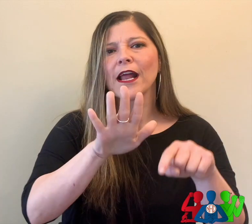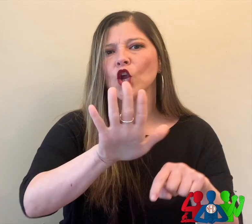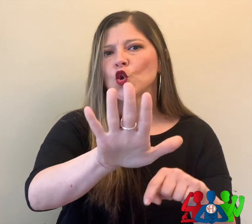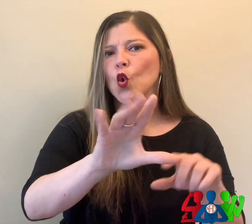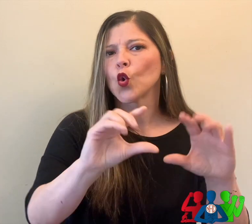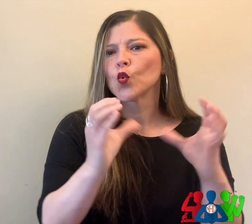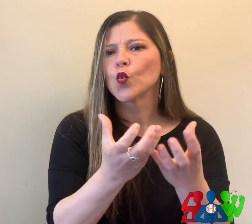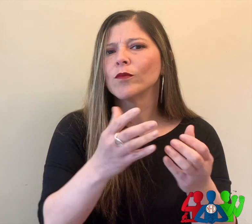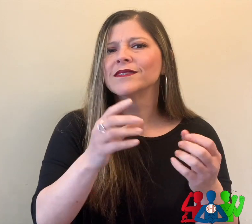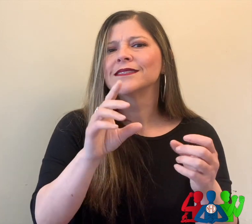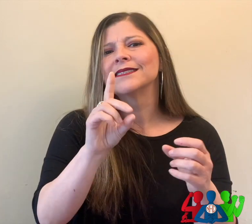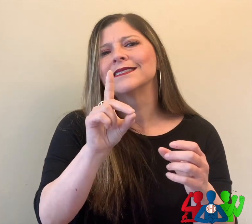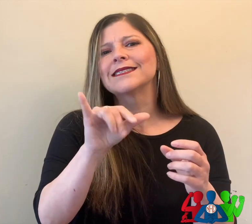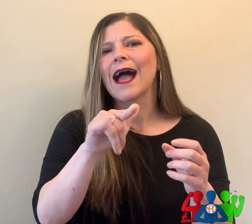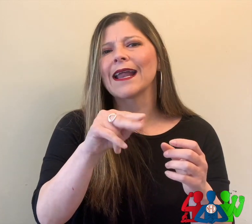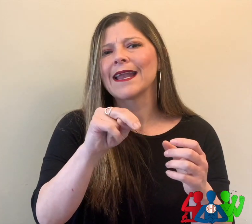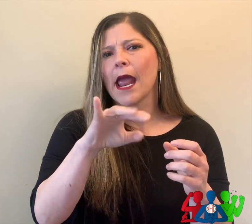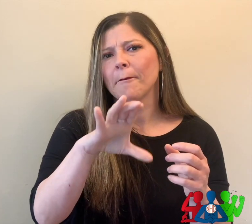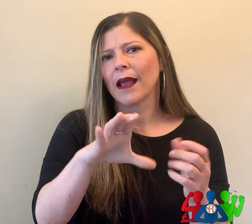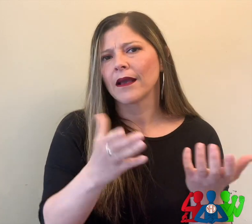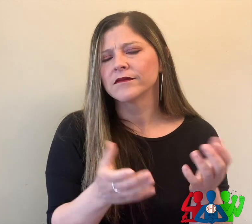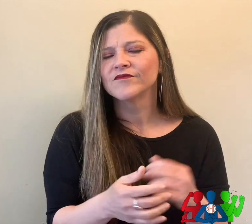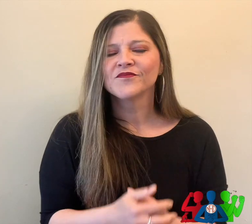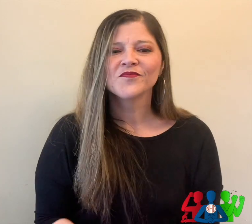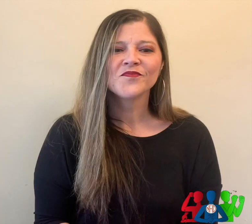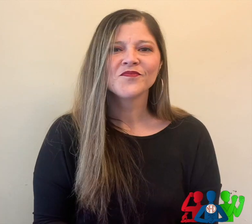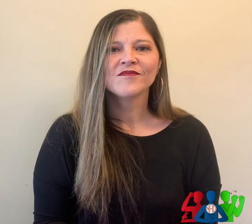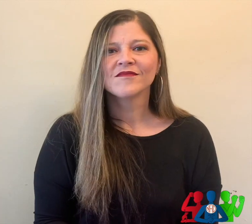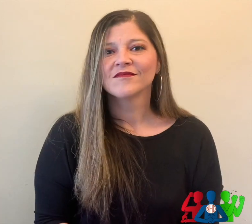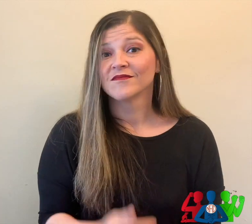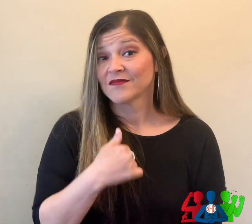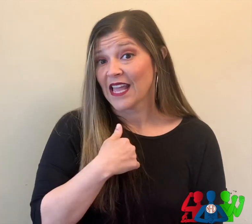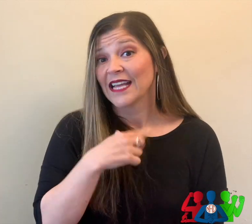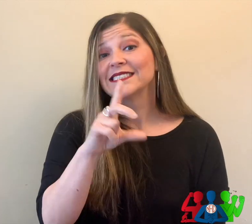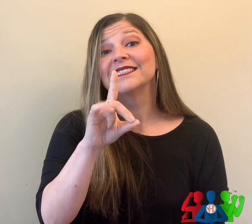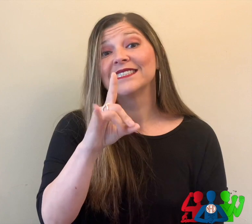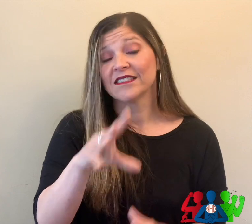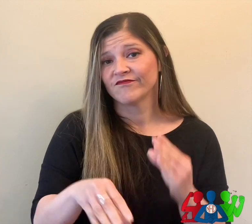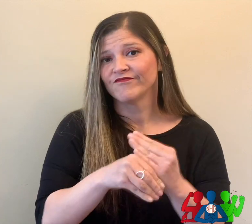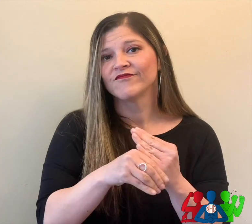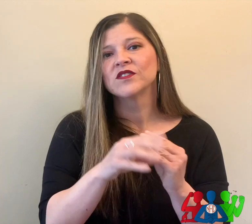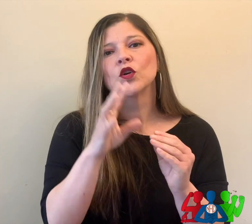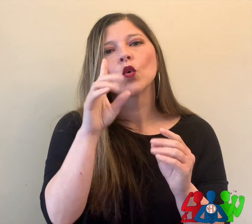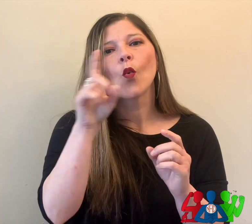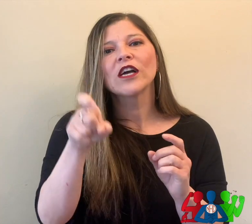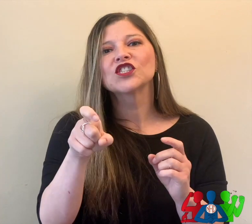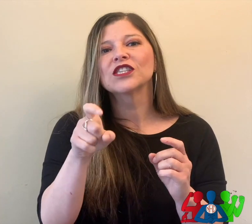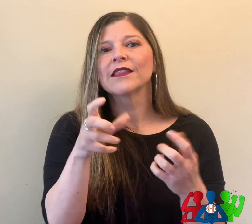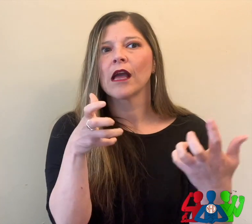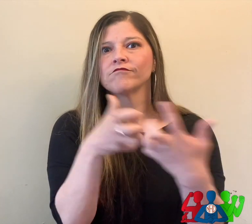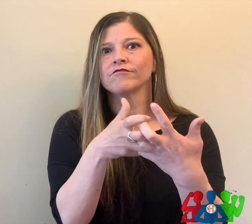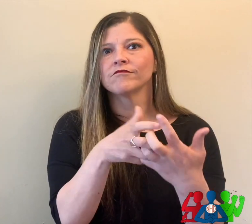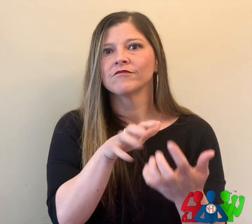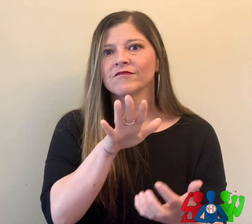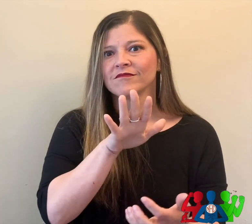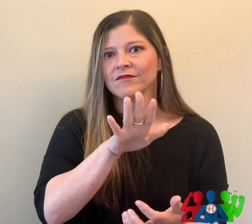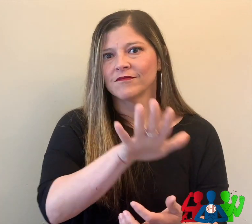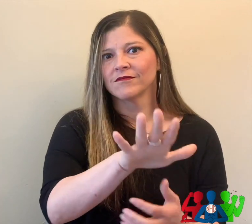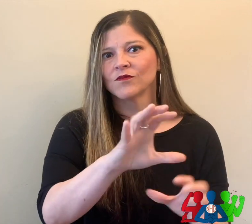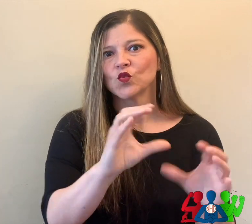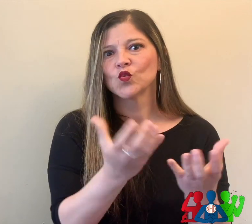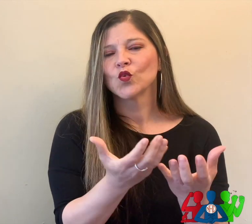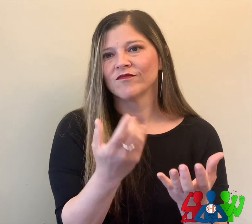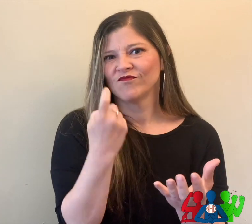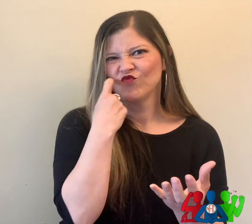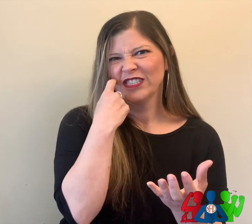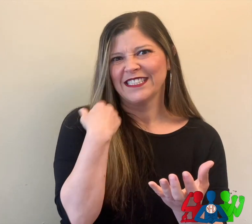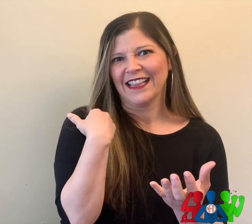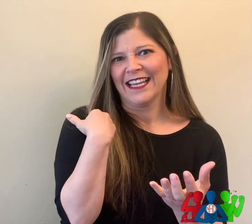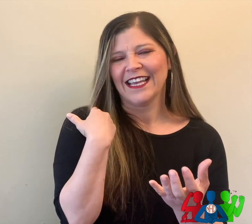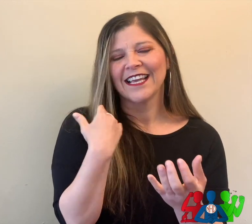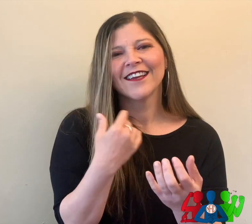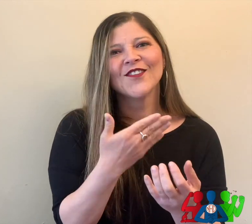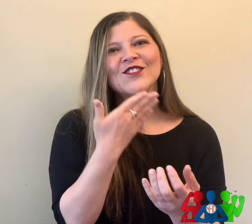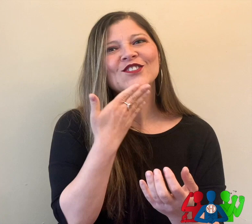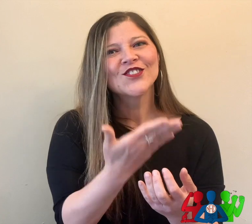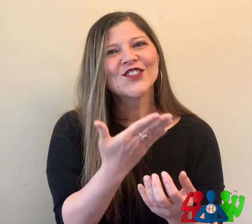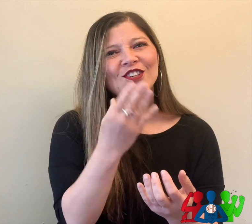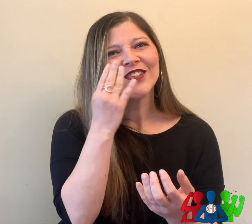questions to your group. It depends on the group dynamic that you may have. I've added